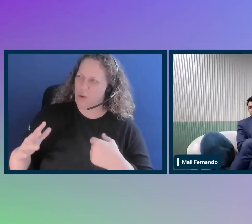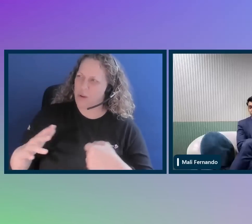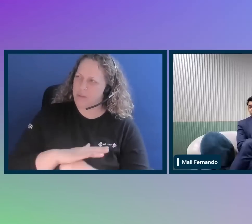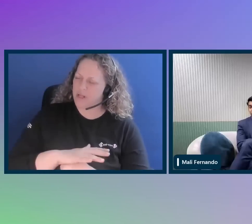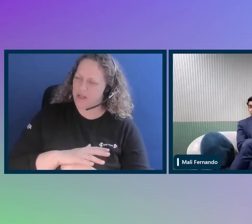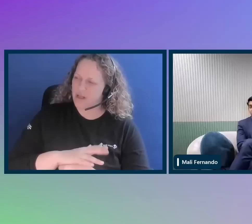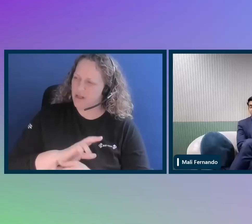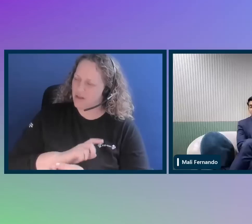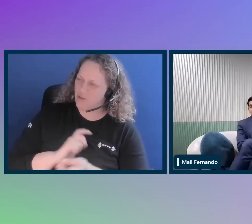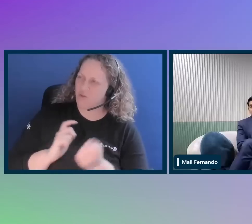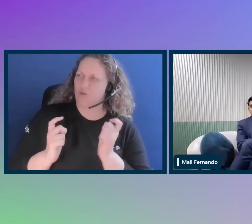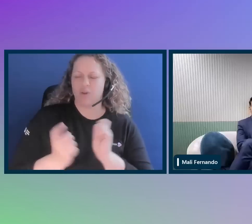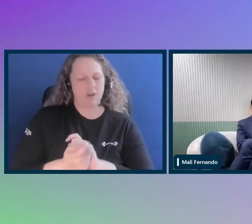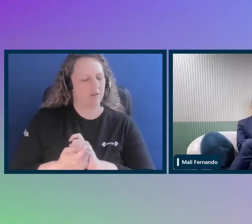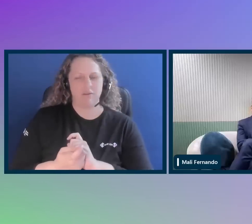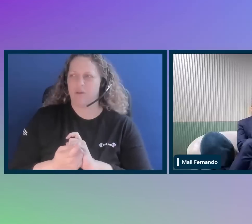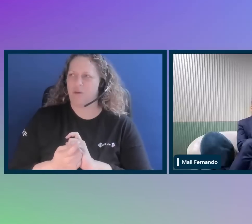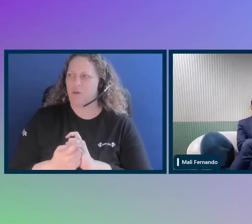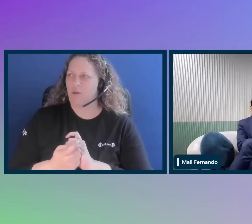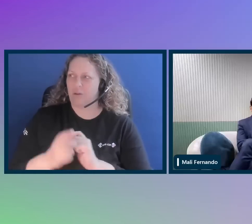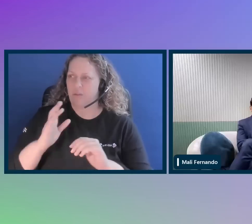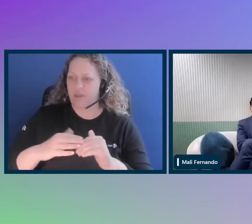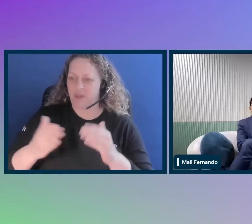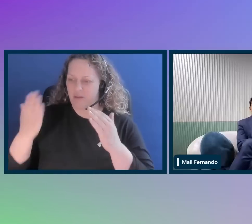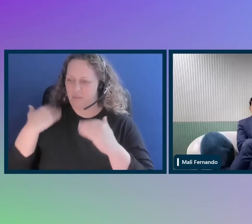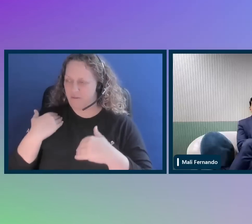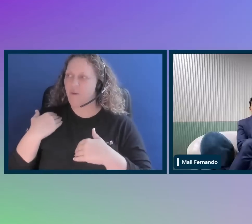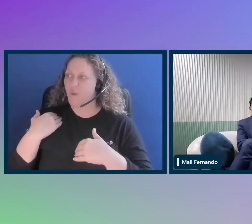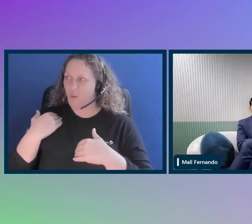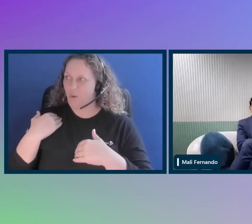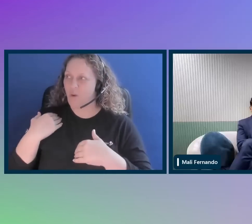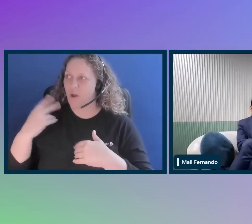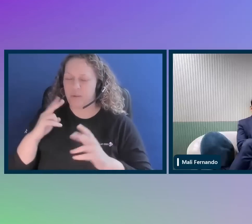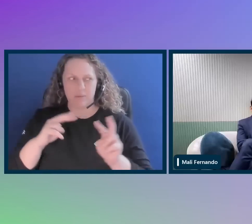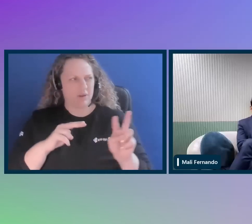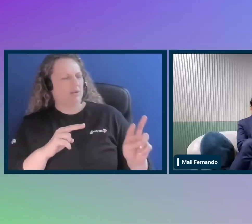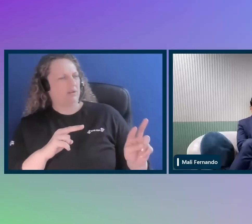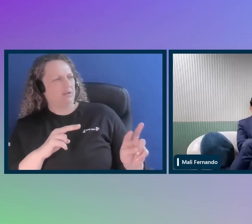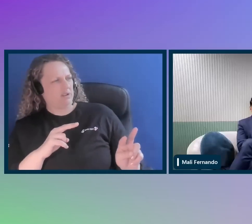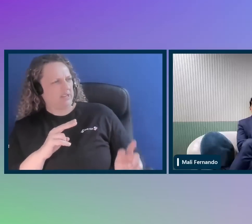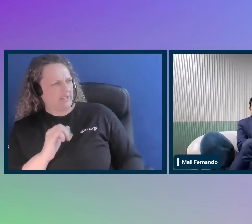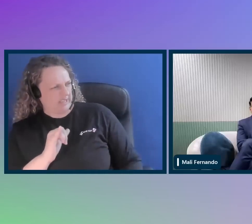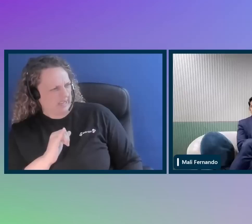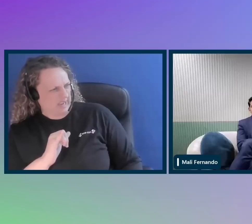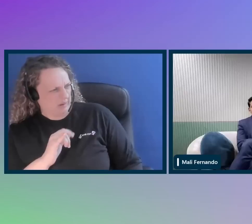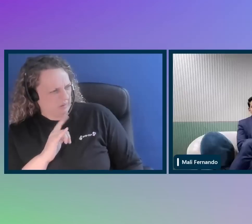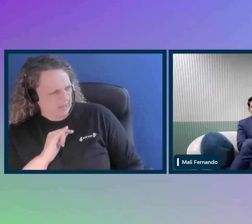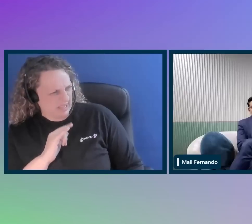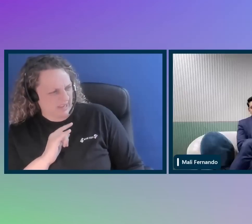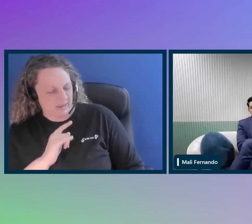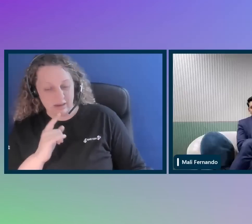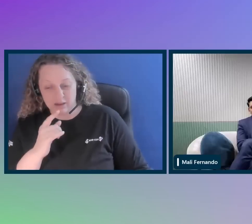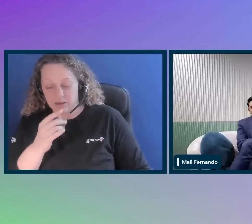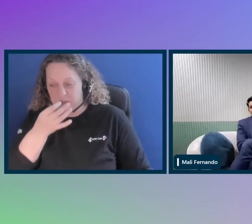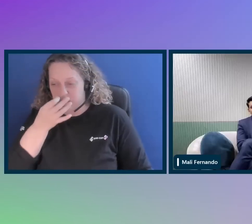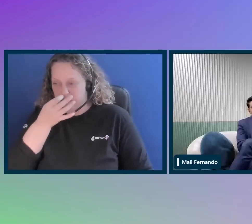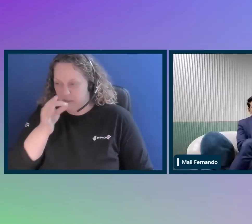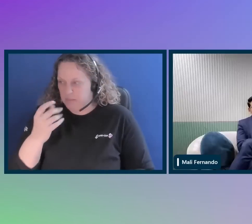and unrecognizable from the HSBC that we were in the not too distant past. And I think while we're very proud